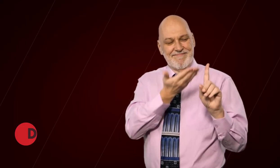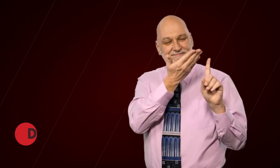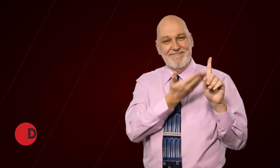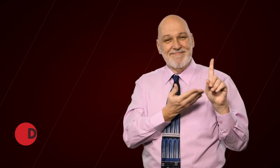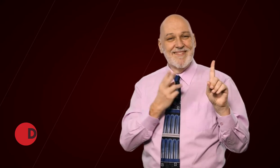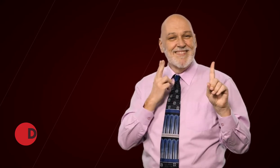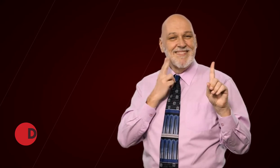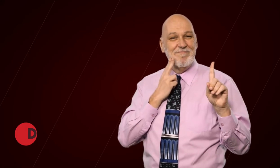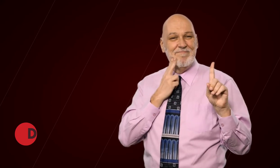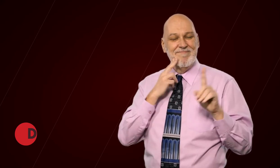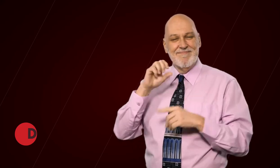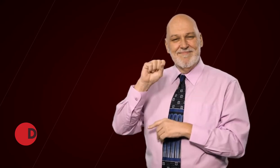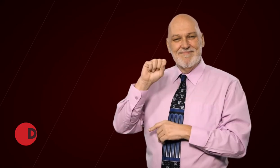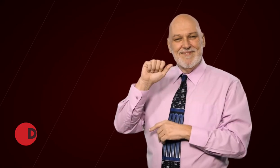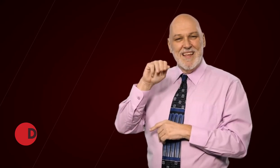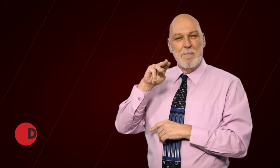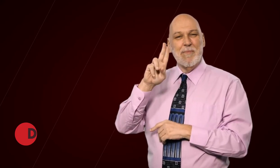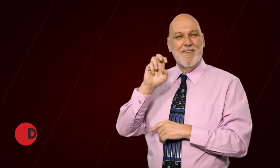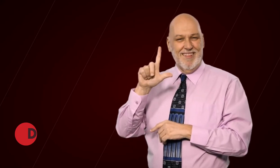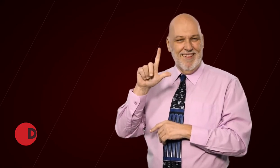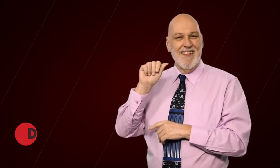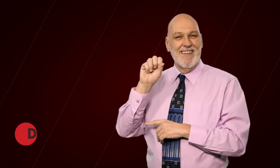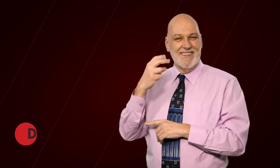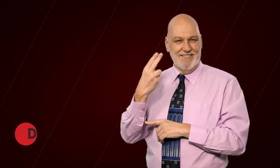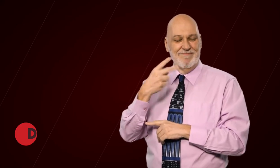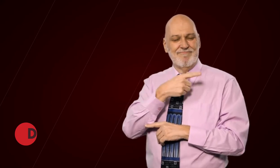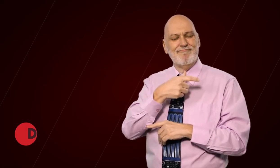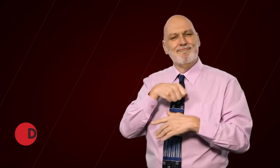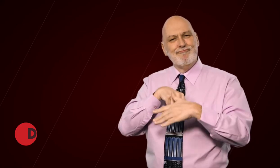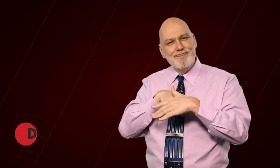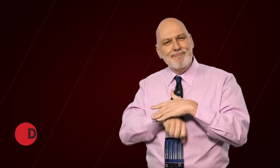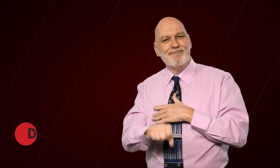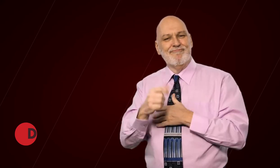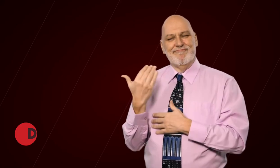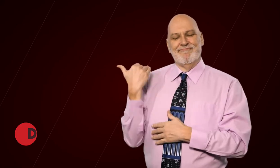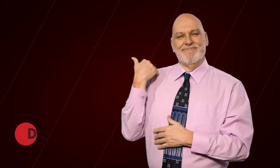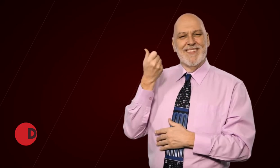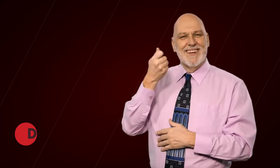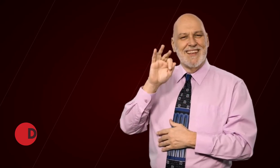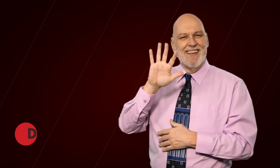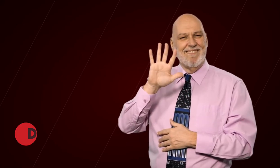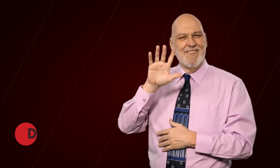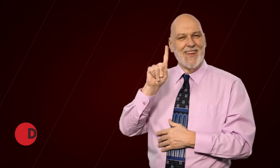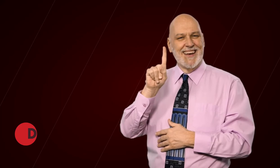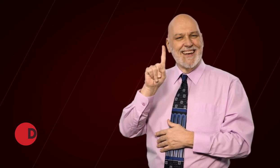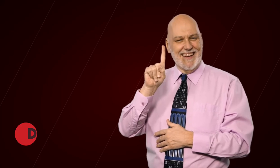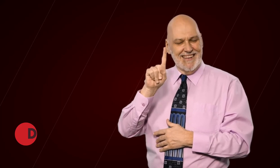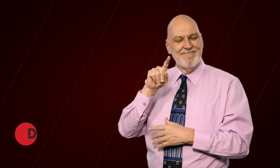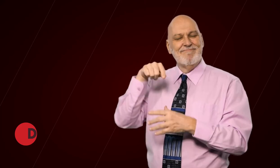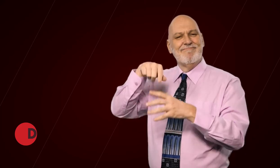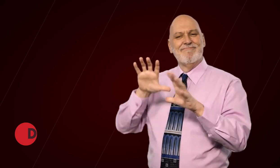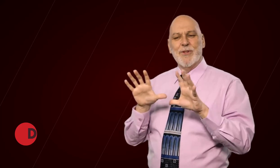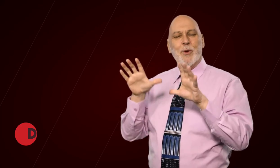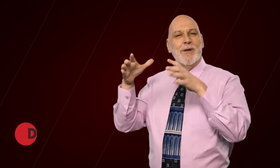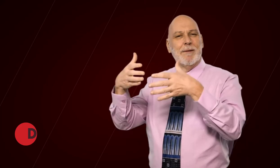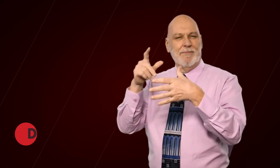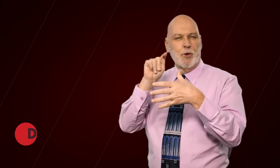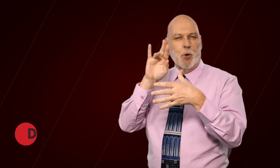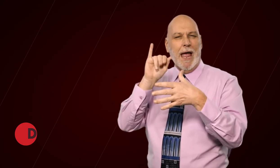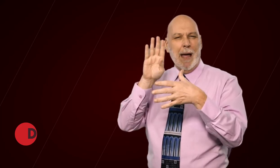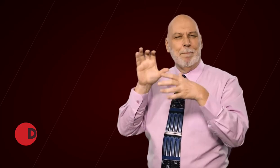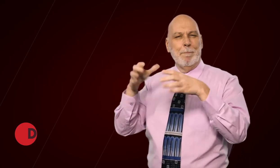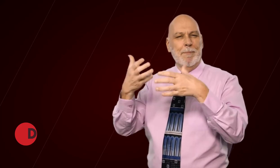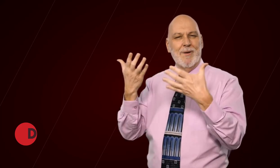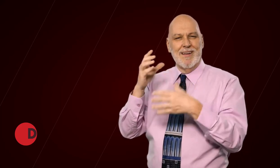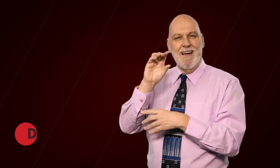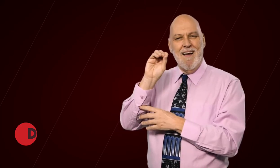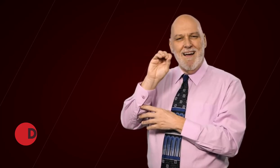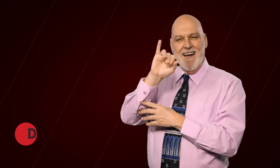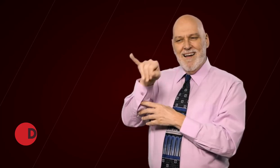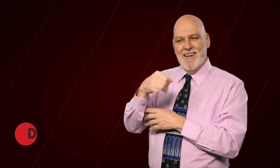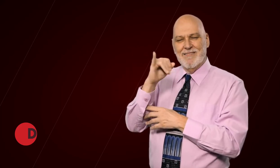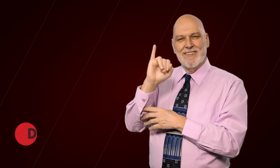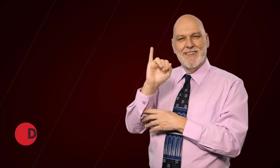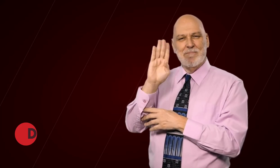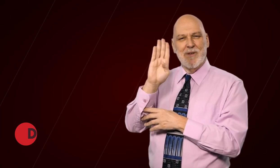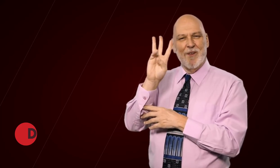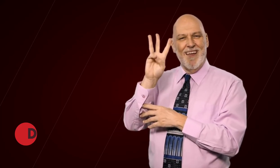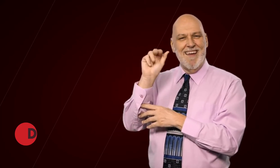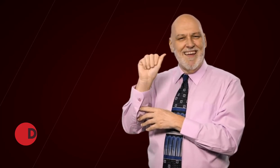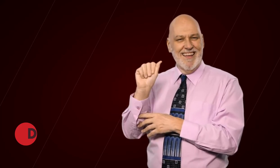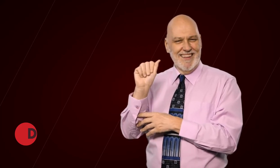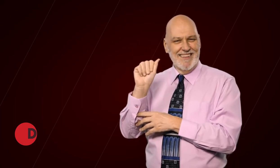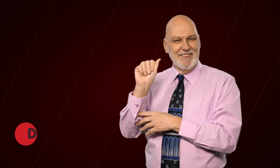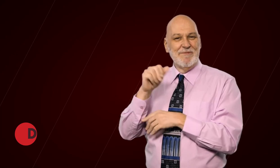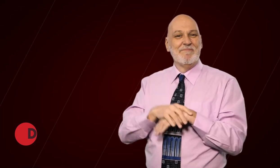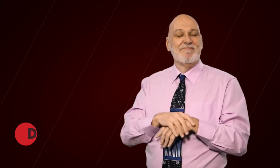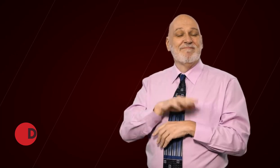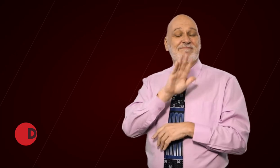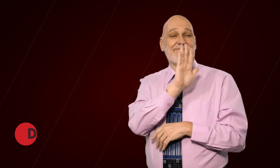[Anselmo]: Samuel Ash was born in 1951 in the Ojibwa tribe.